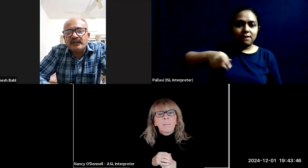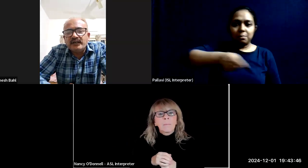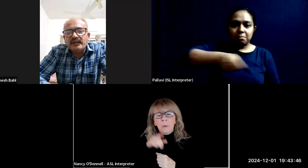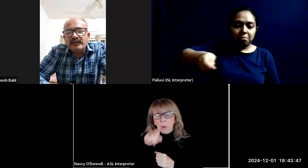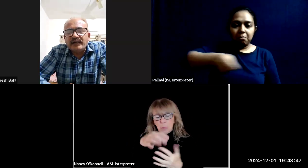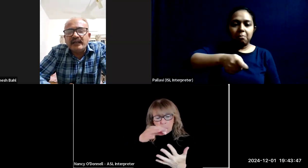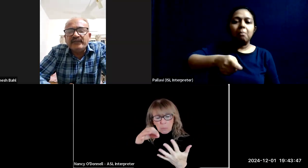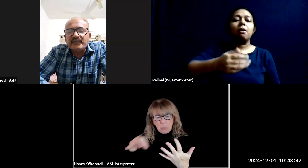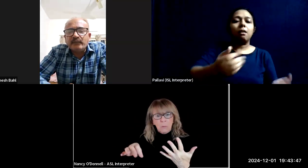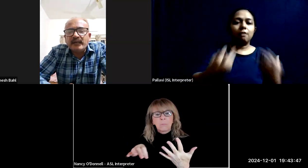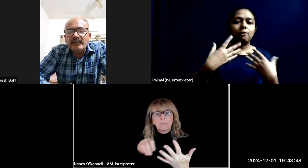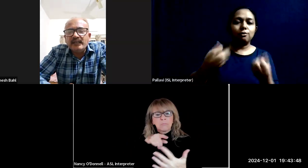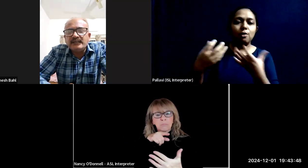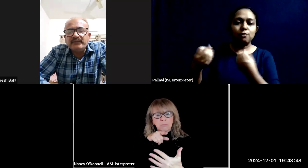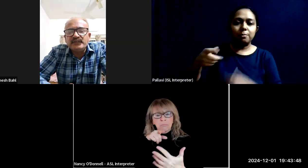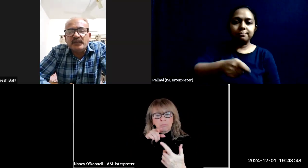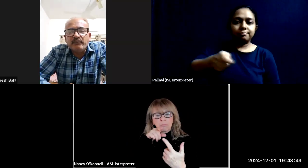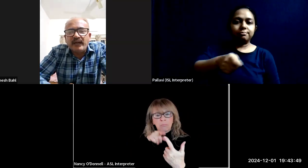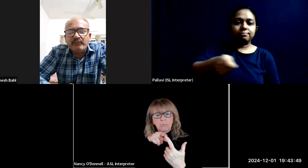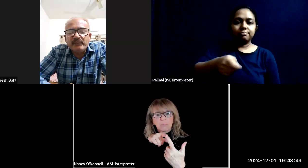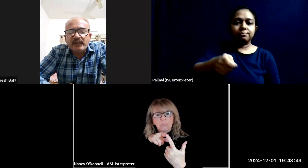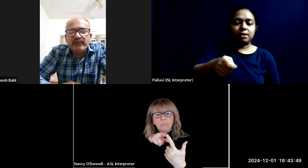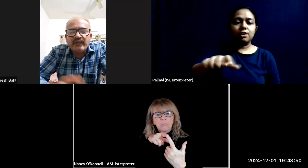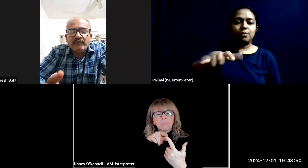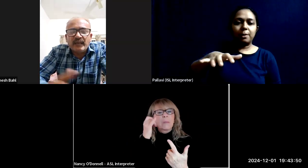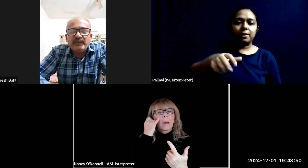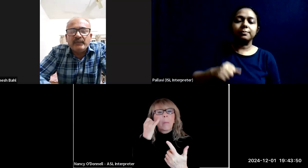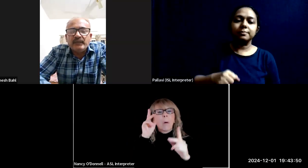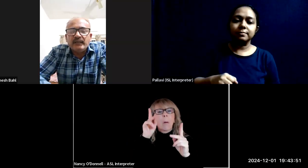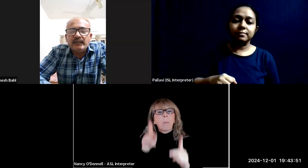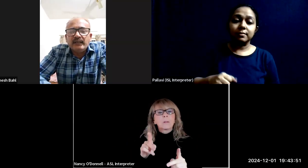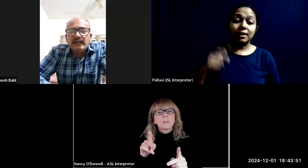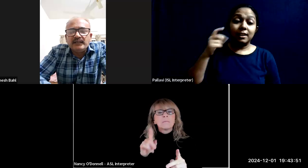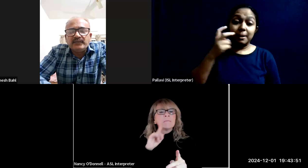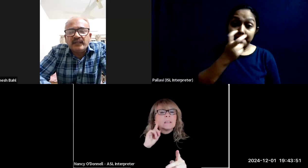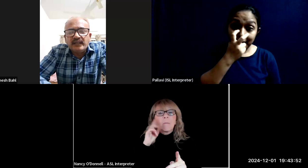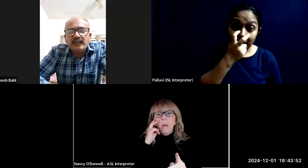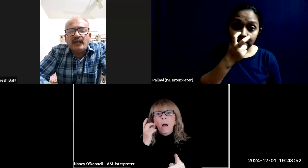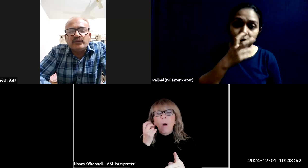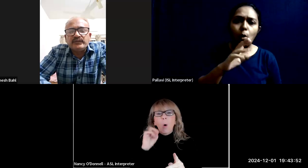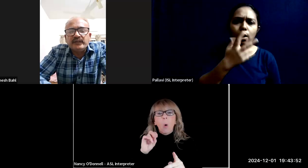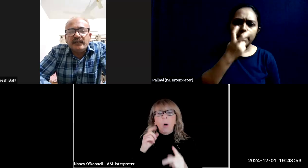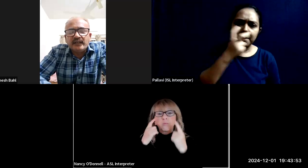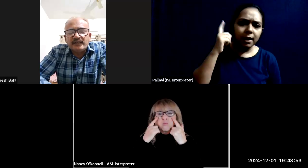that if somebody, some visually impaired people or deafblind people is within the house